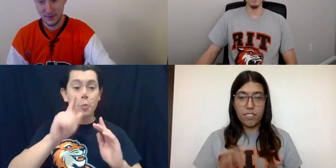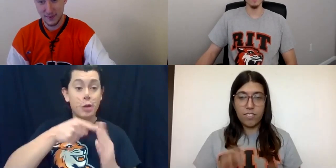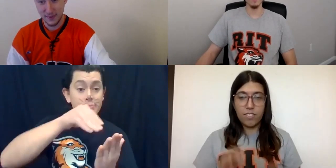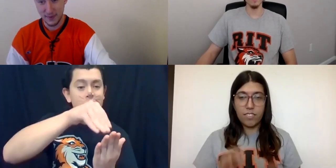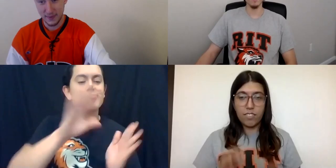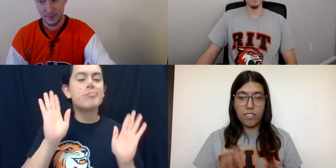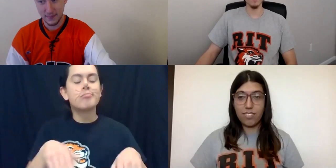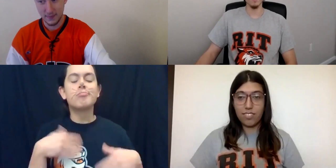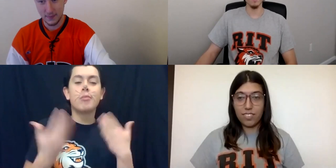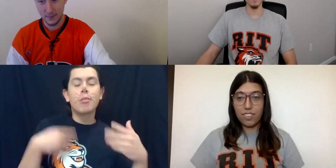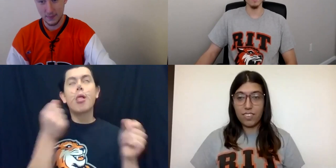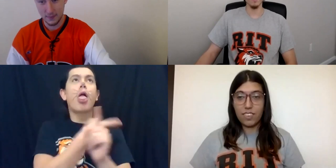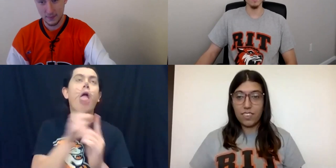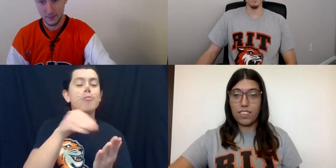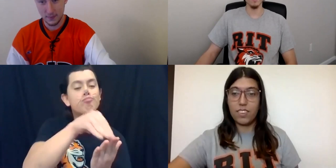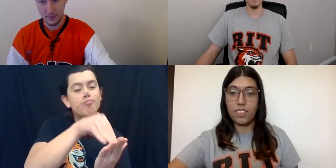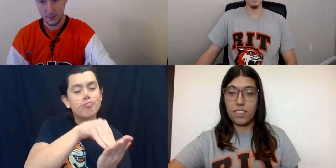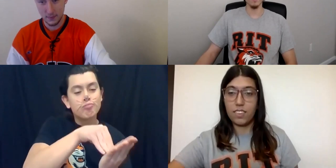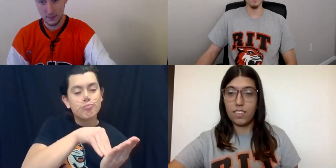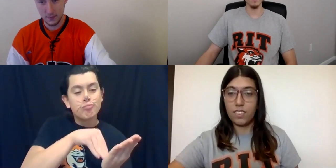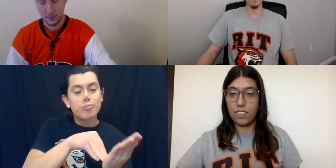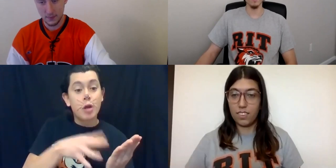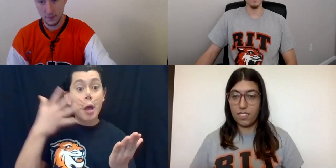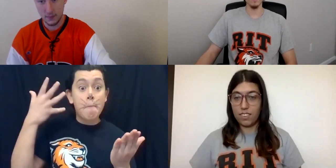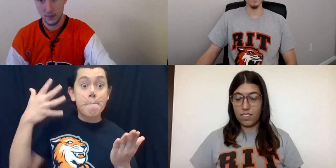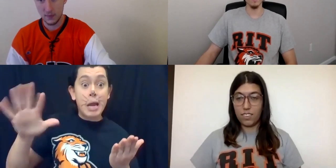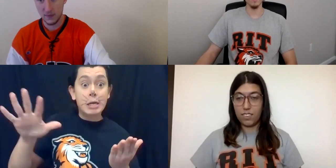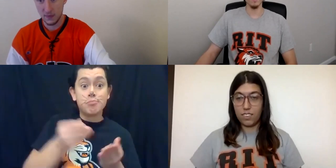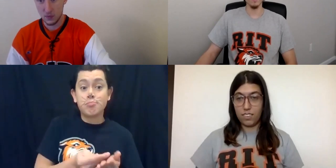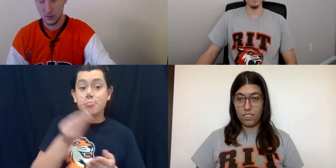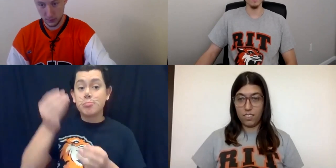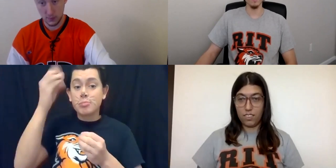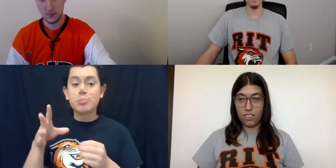Ronald: When you are done, give it to the teacher